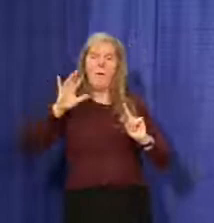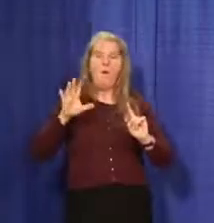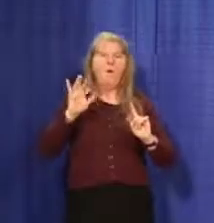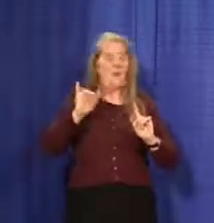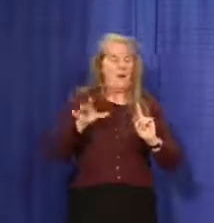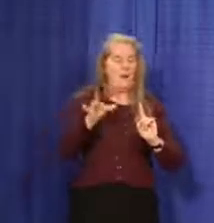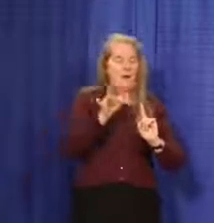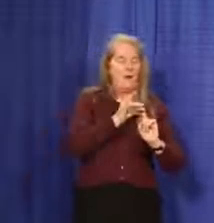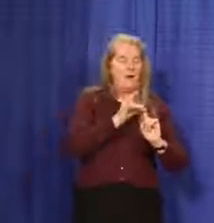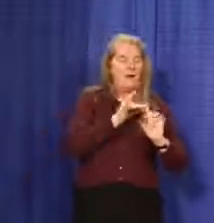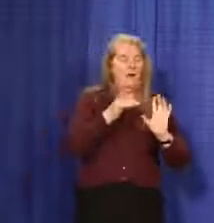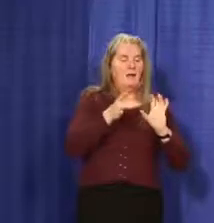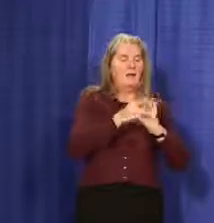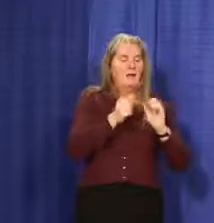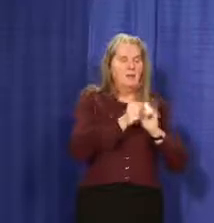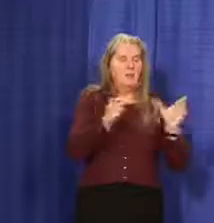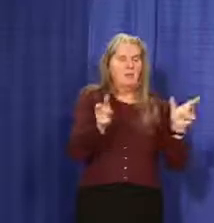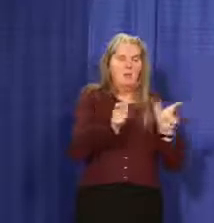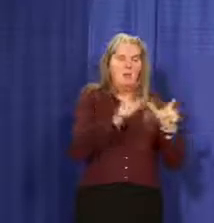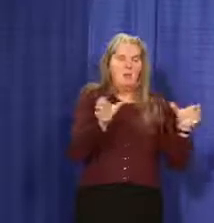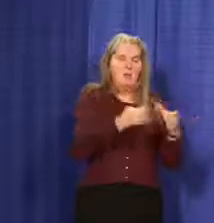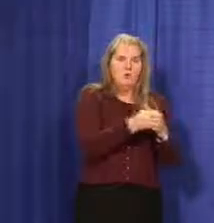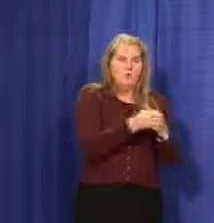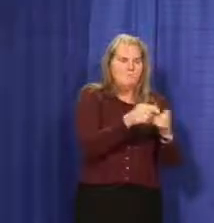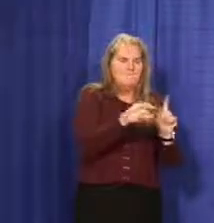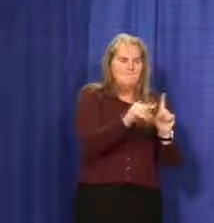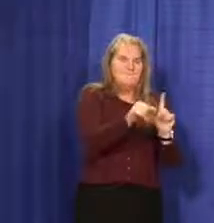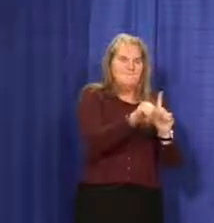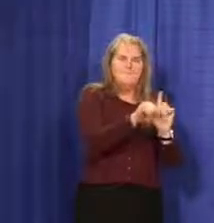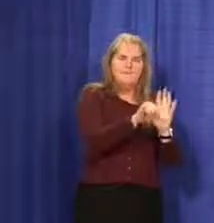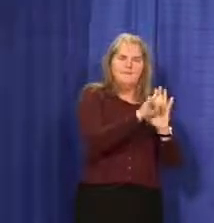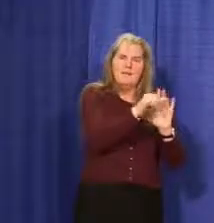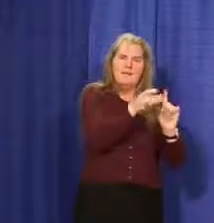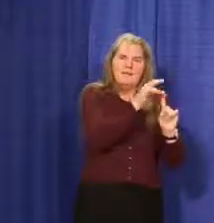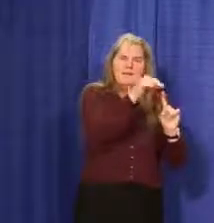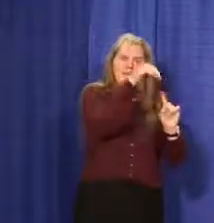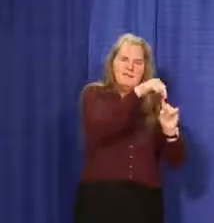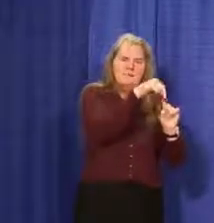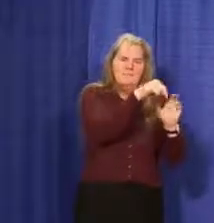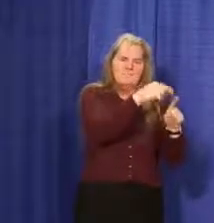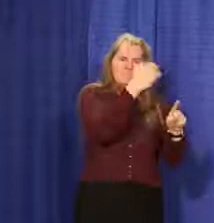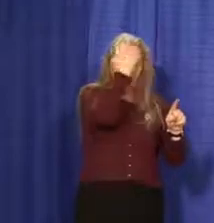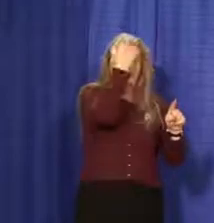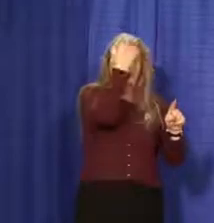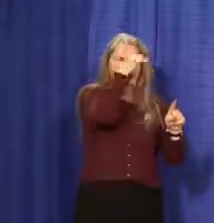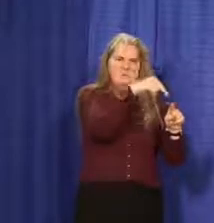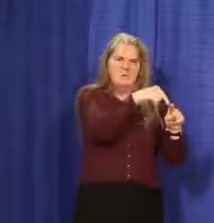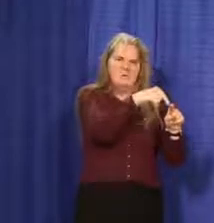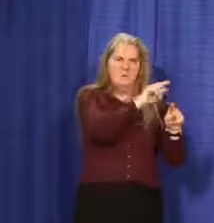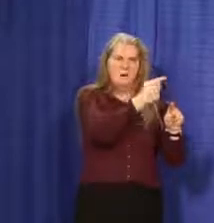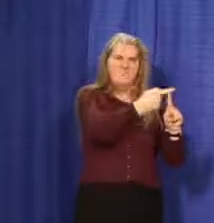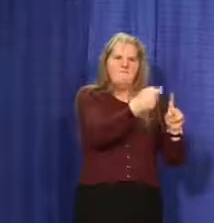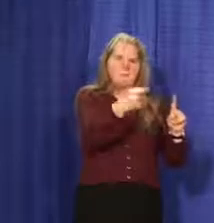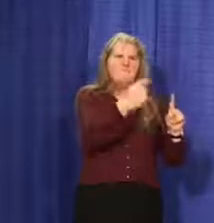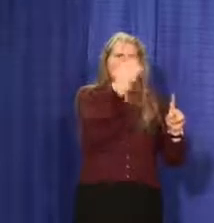cluster, then we are able to identify those chains of